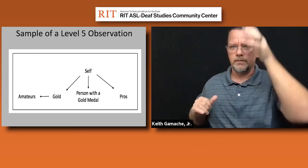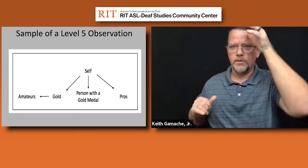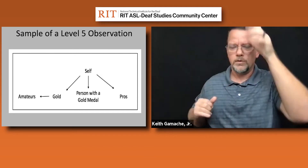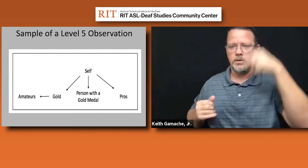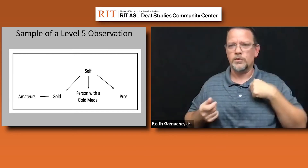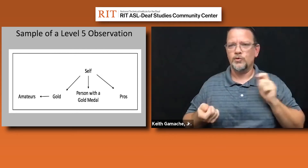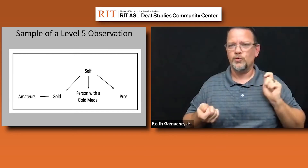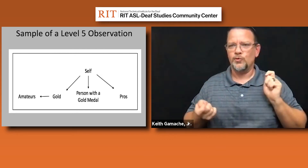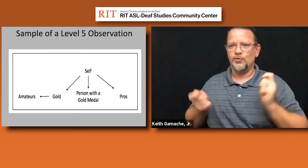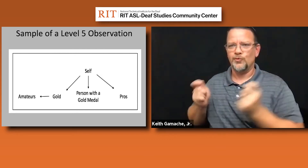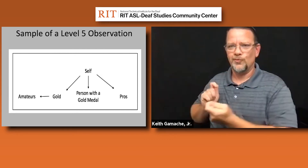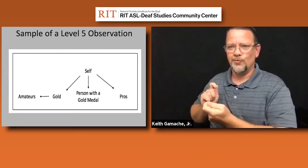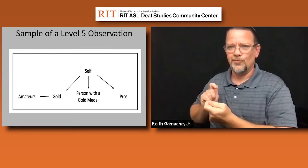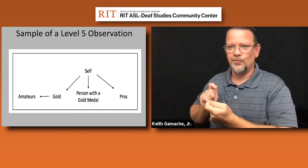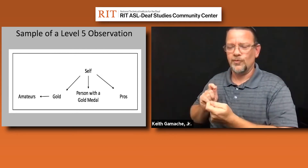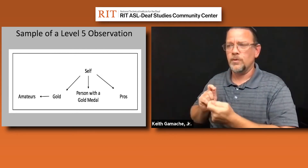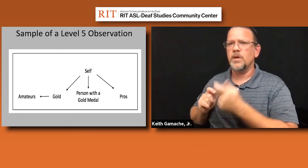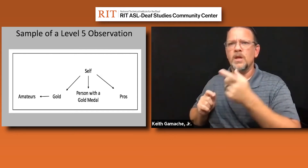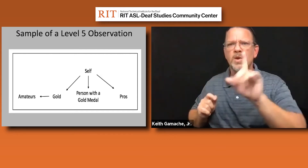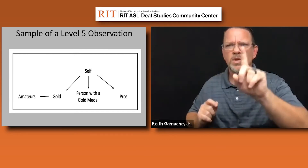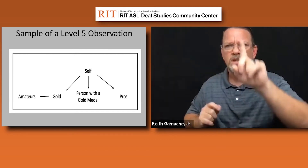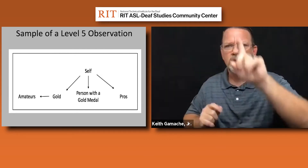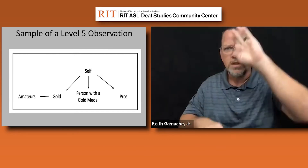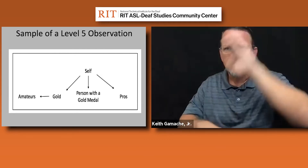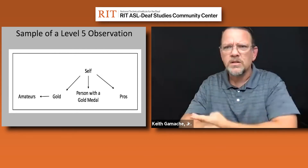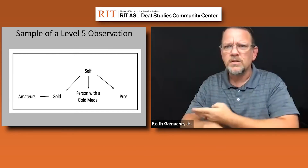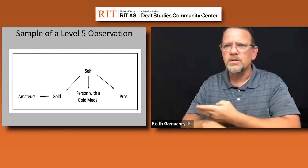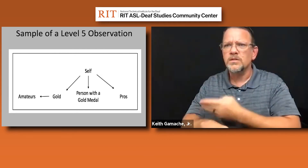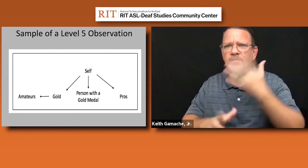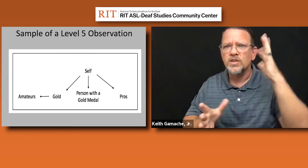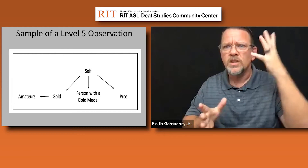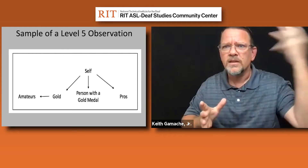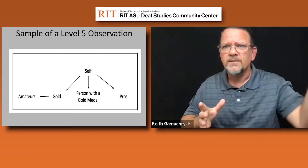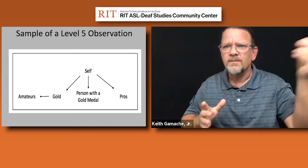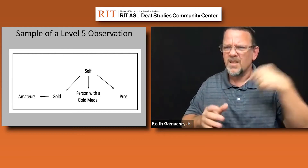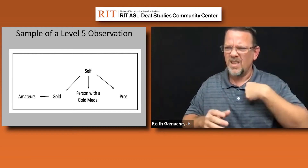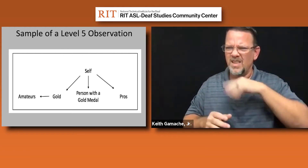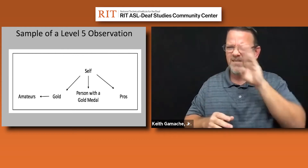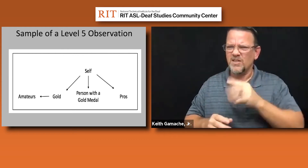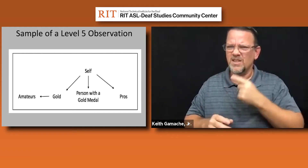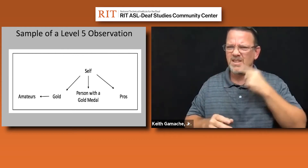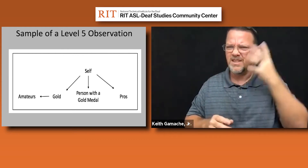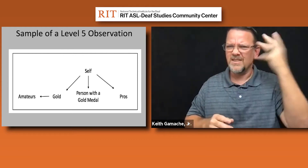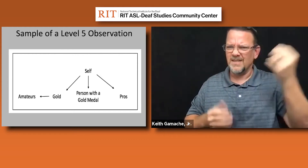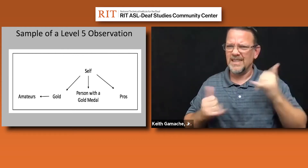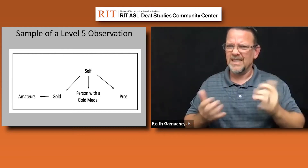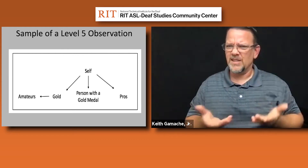and the idea of how we can role-shift. I mean, did your son leave? Did he disappear?